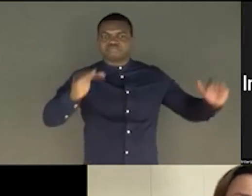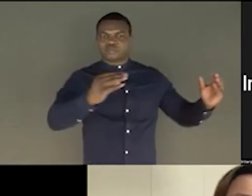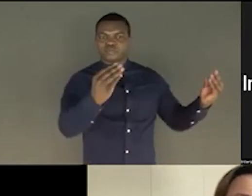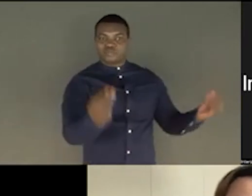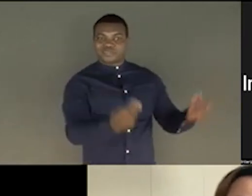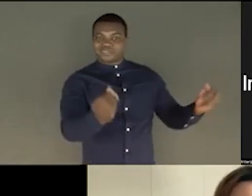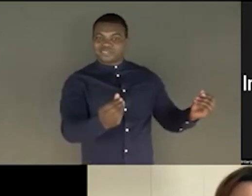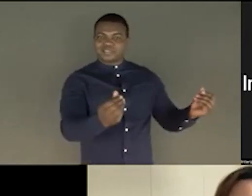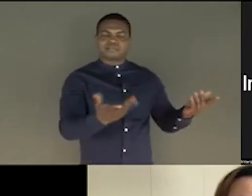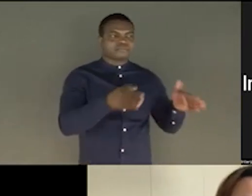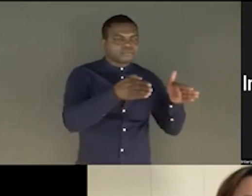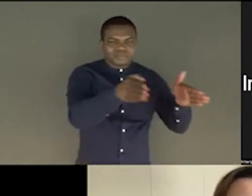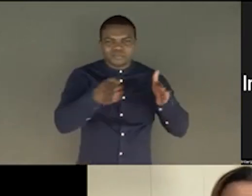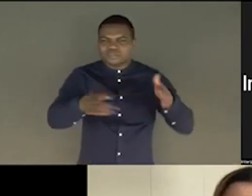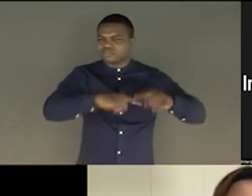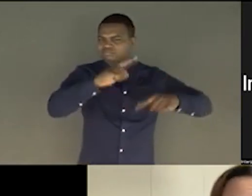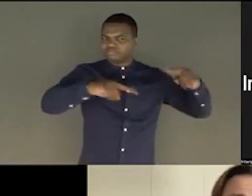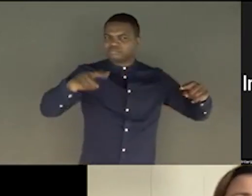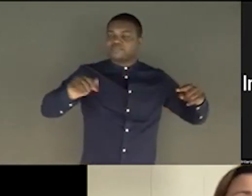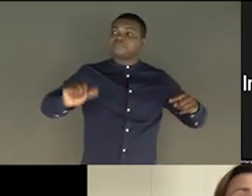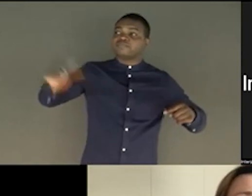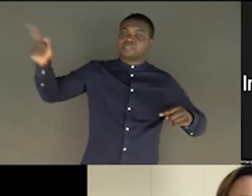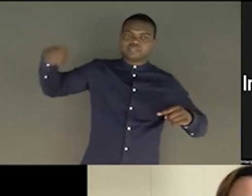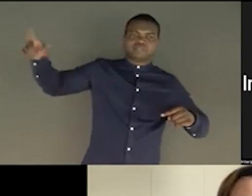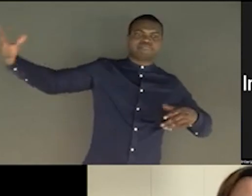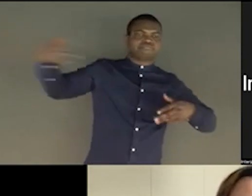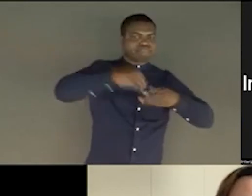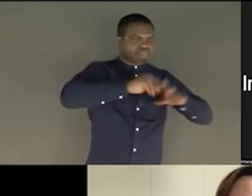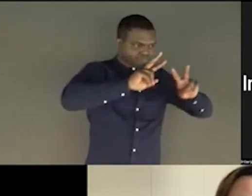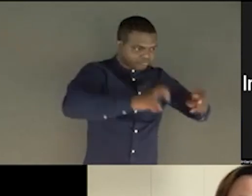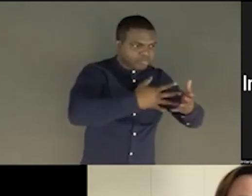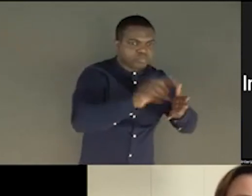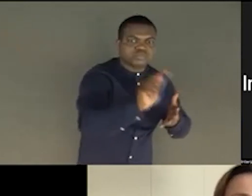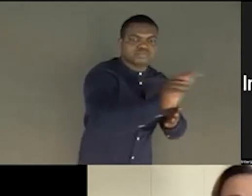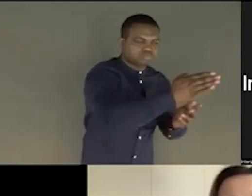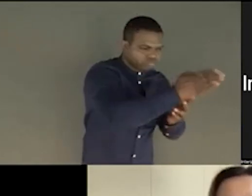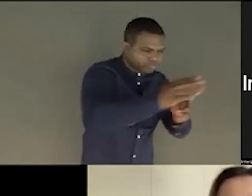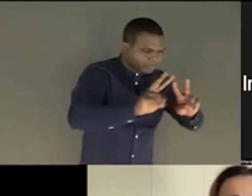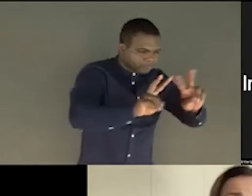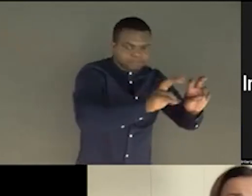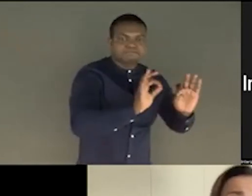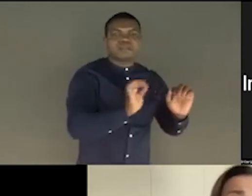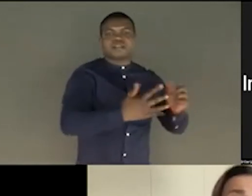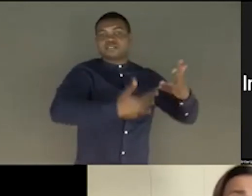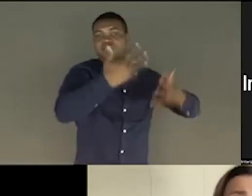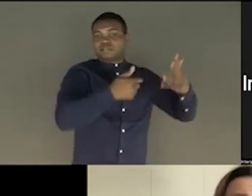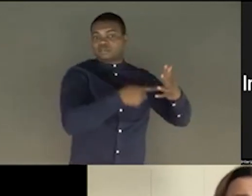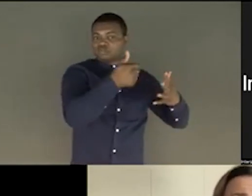They are very aware that there is a difference between the quality and so on. But it's a very highly technical issue,